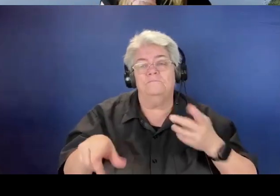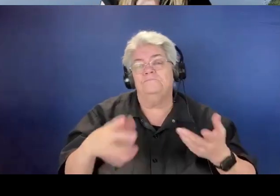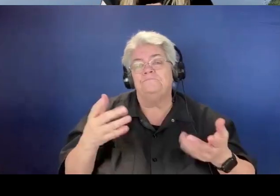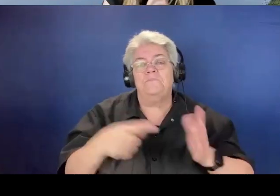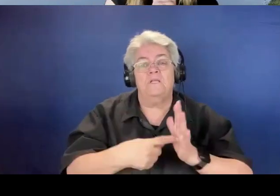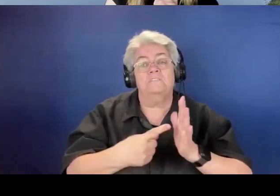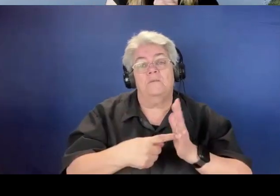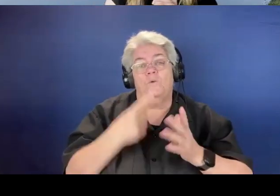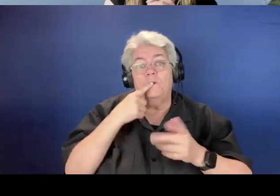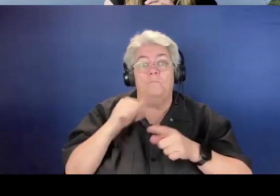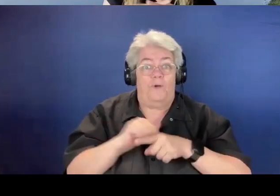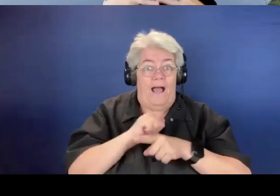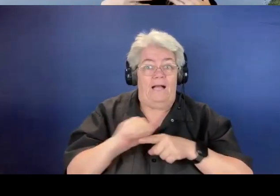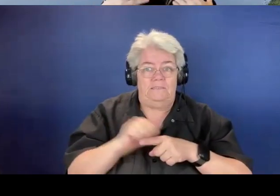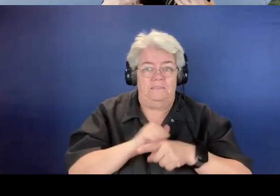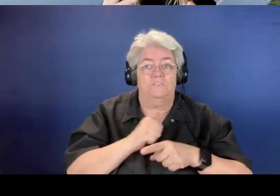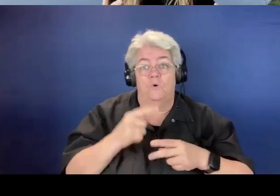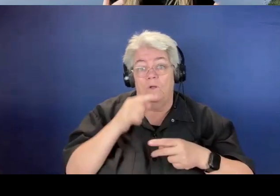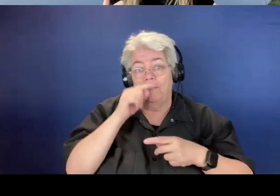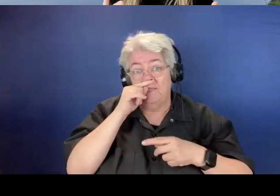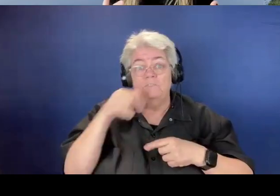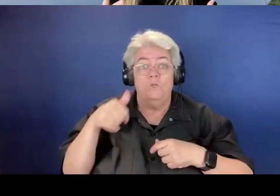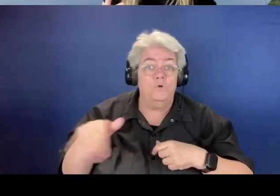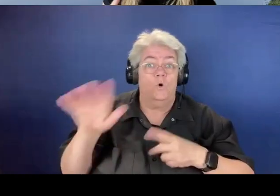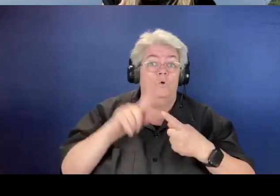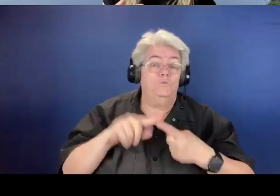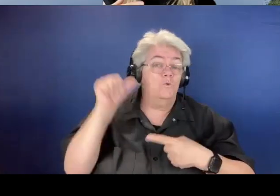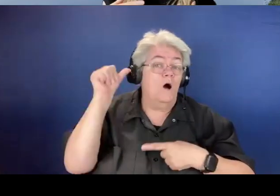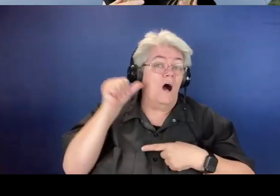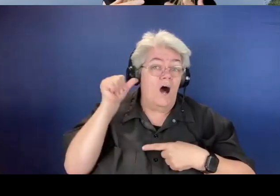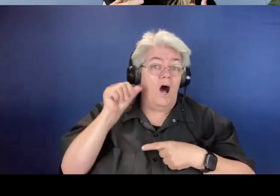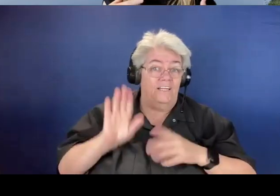we like to practice so that when our kids go to the audiologist, they have